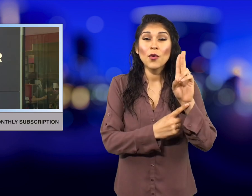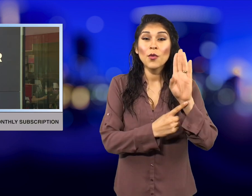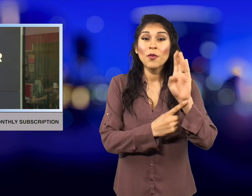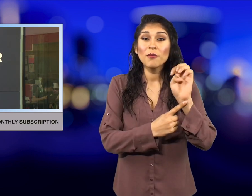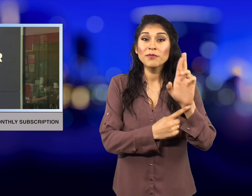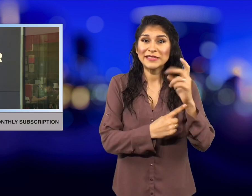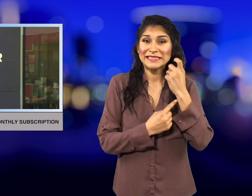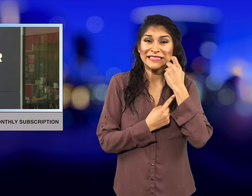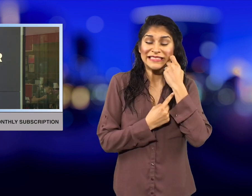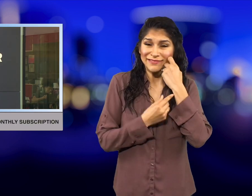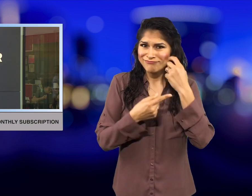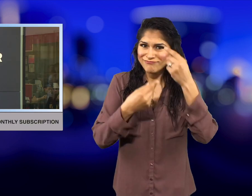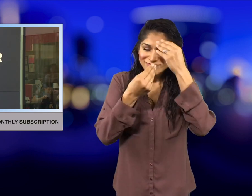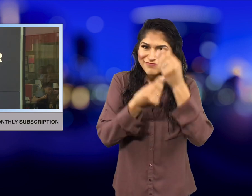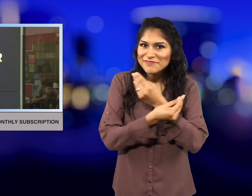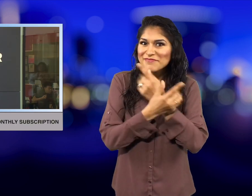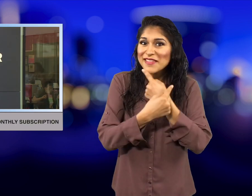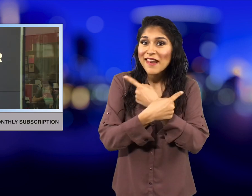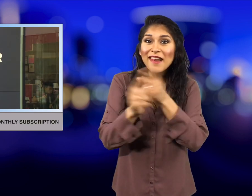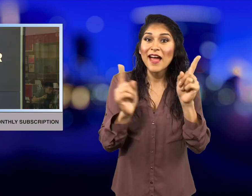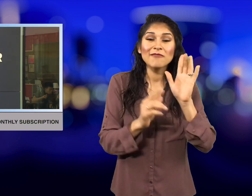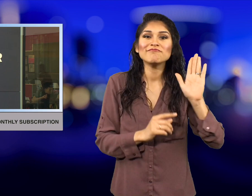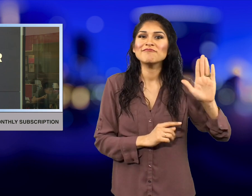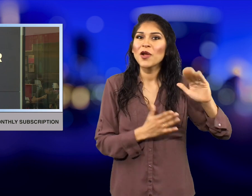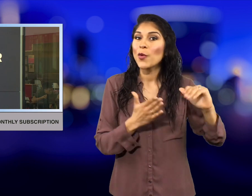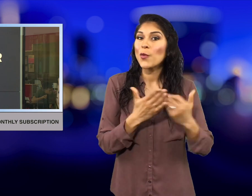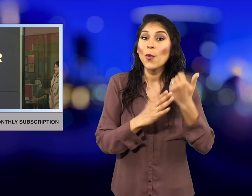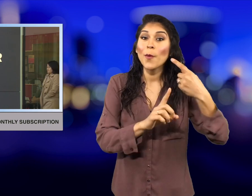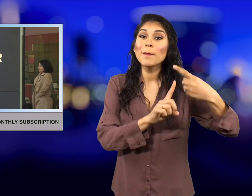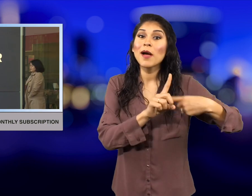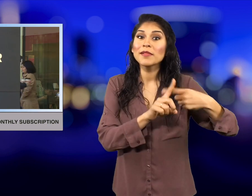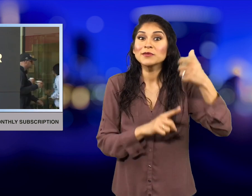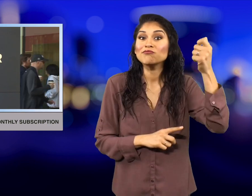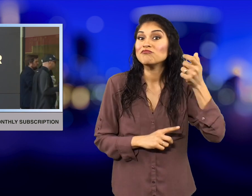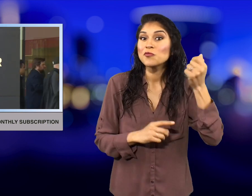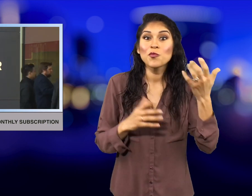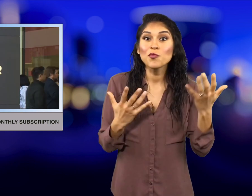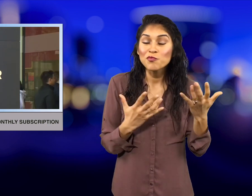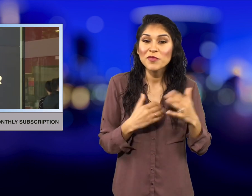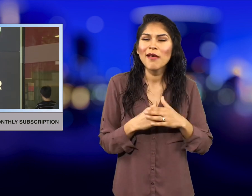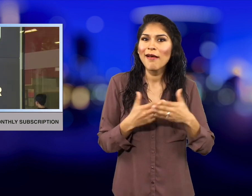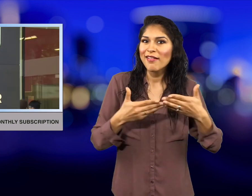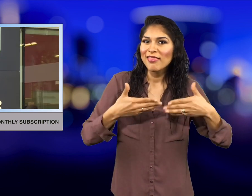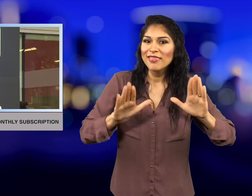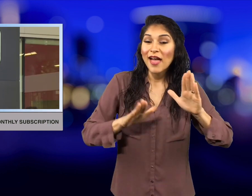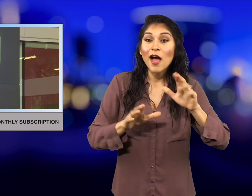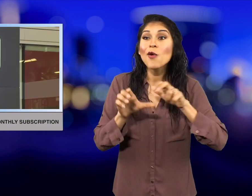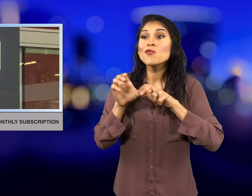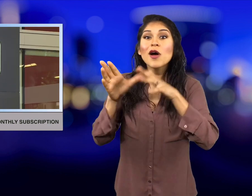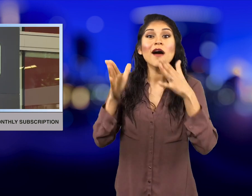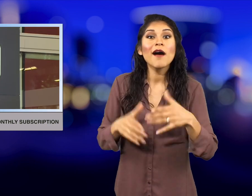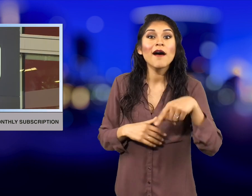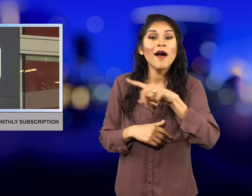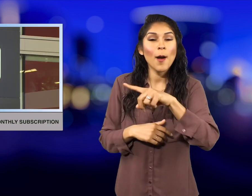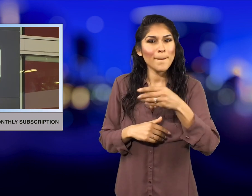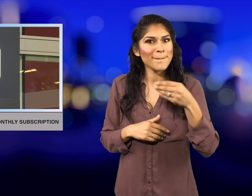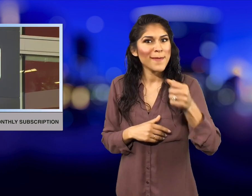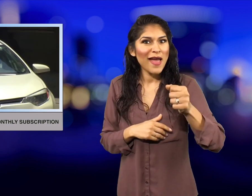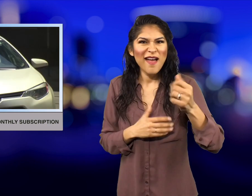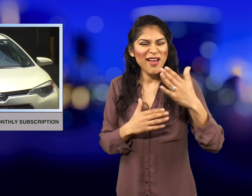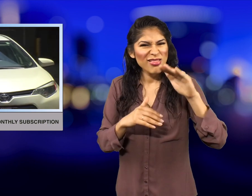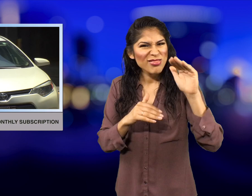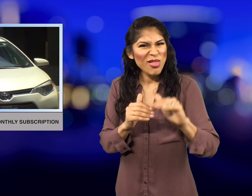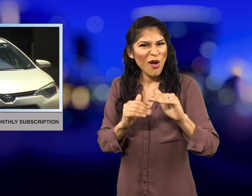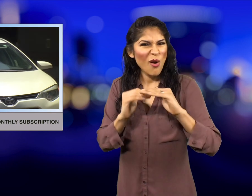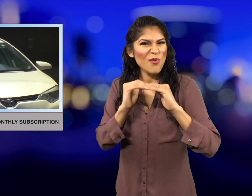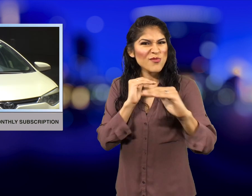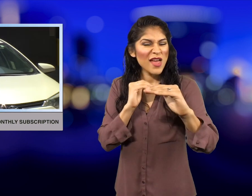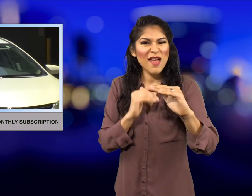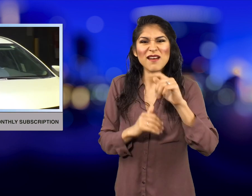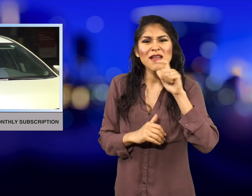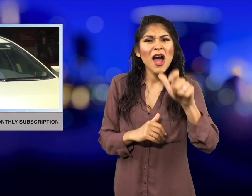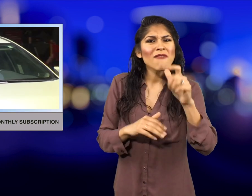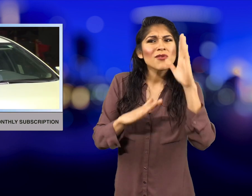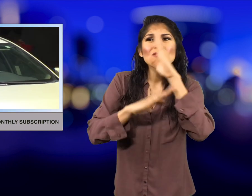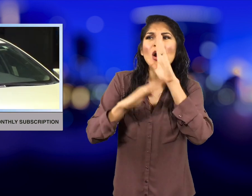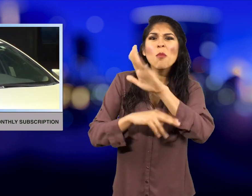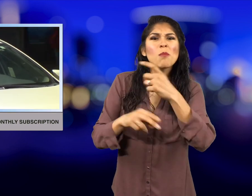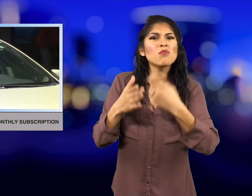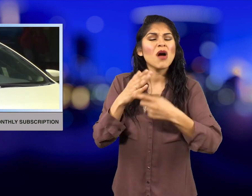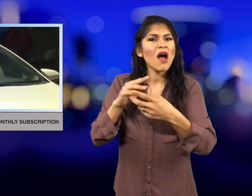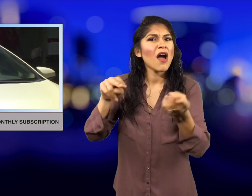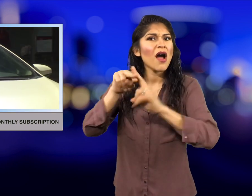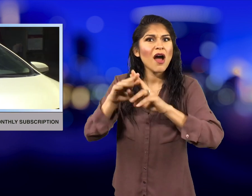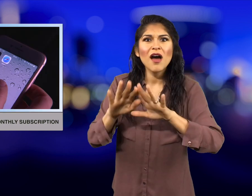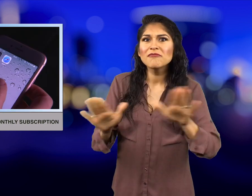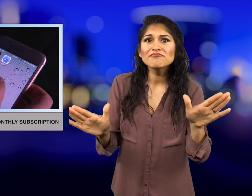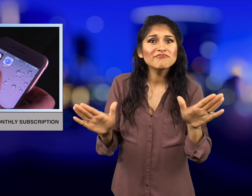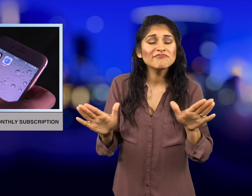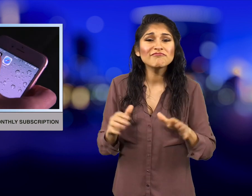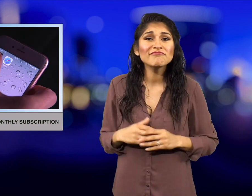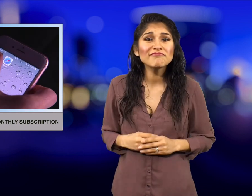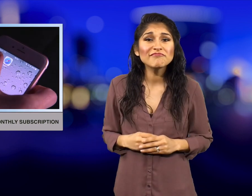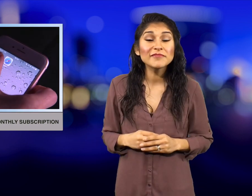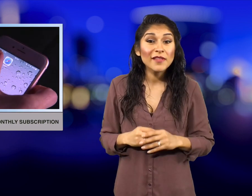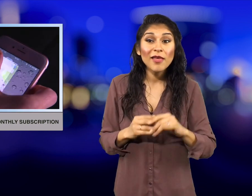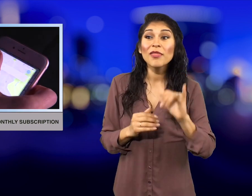Uber just introduced a new, monthly subscription that lets riders avoid unexpected surge pricing.